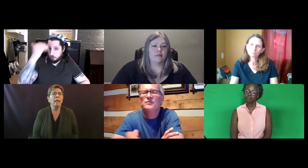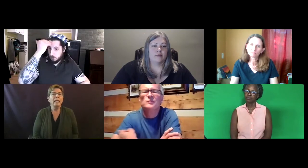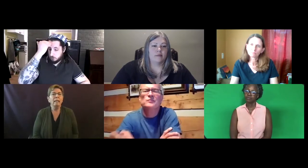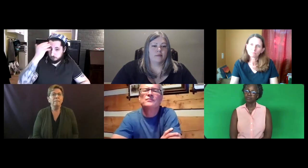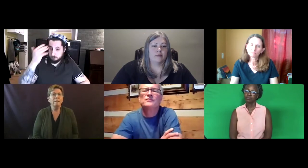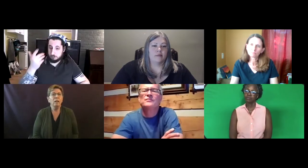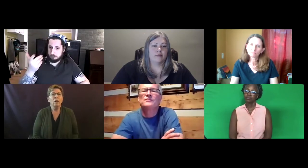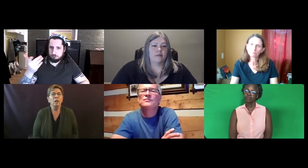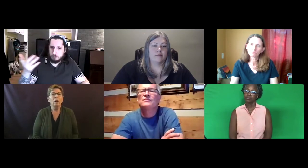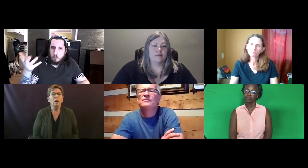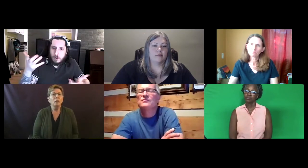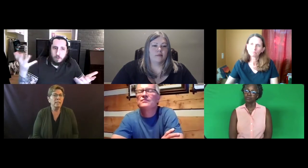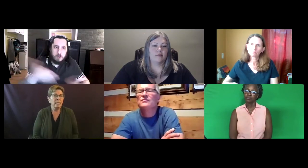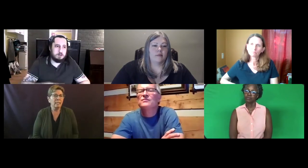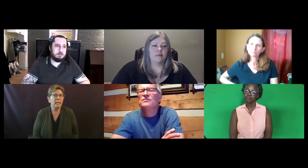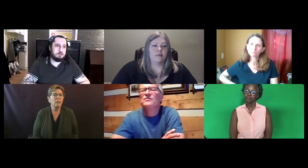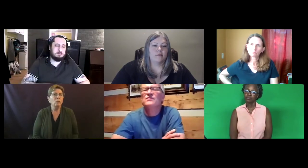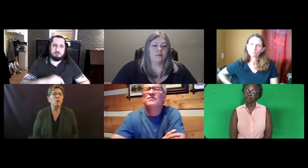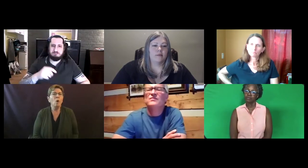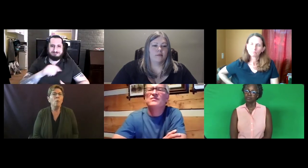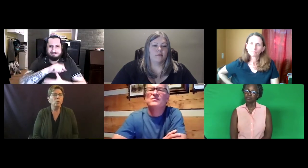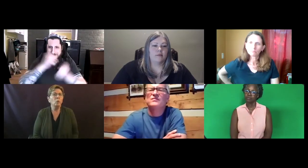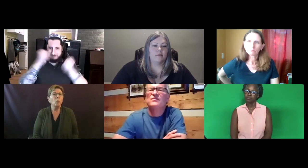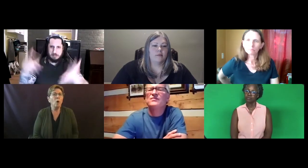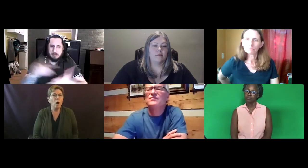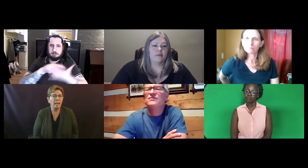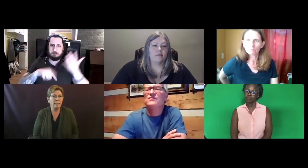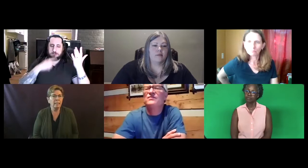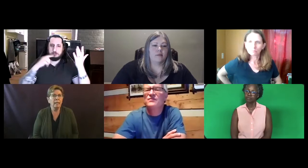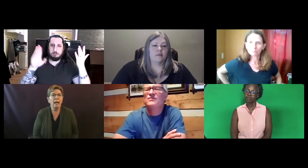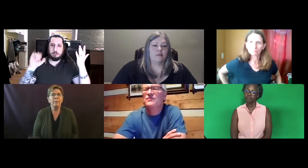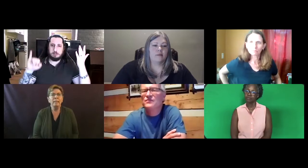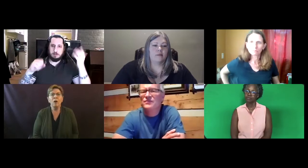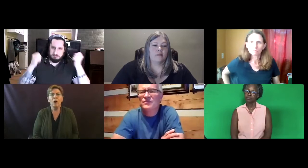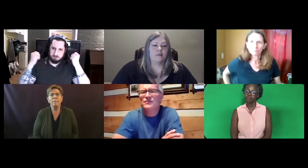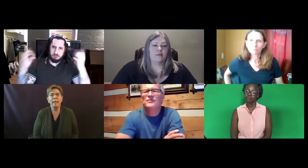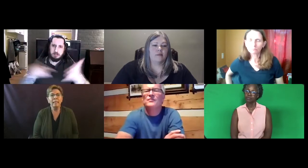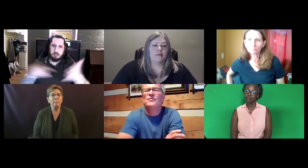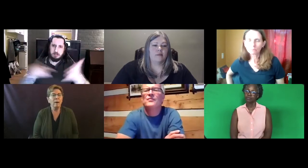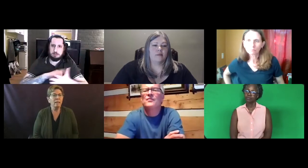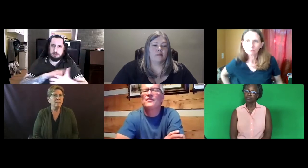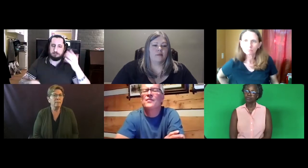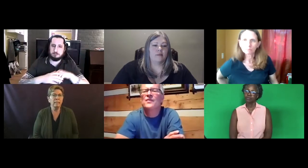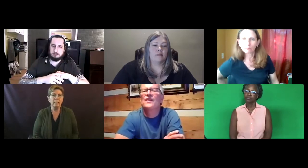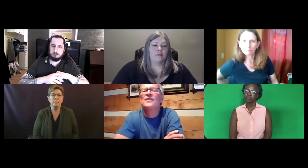If you have a sense and you know what you want, there are many possibilities.